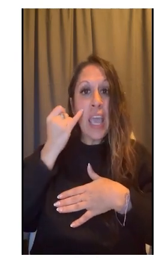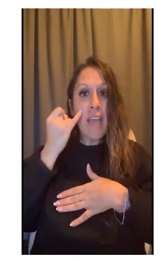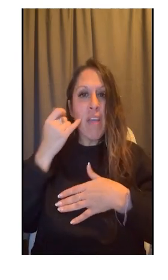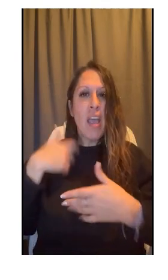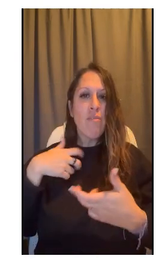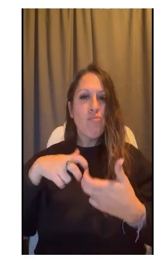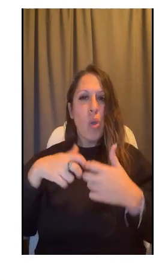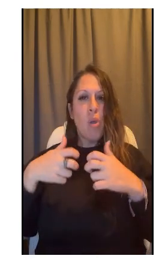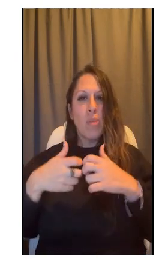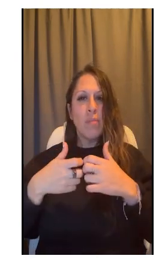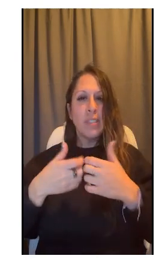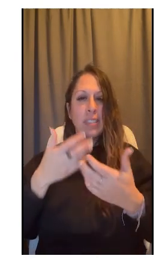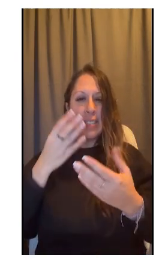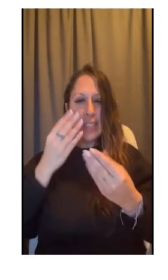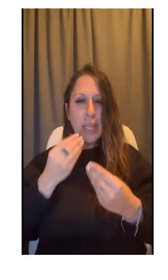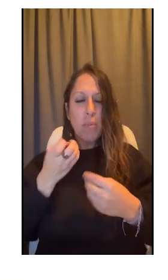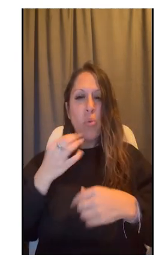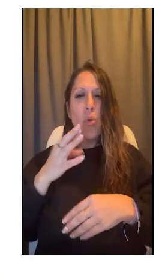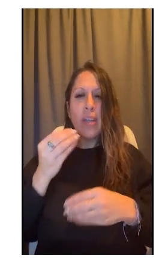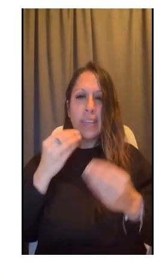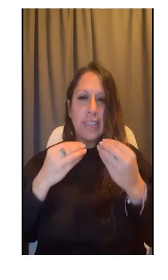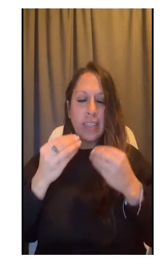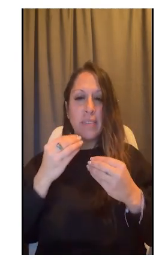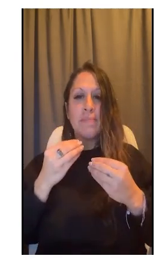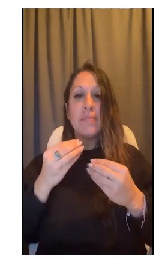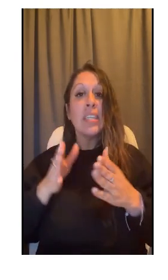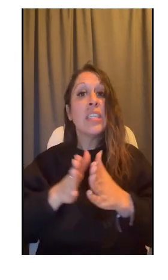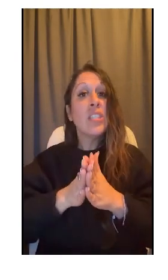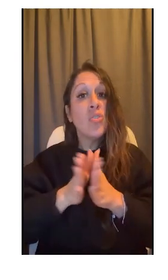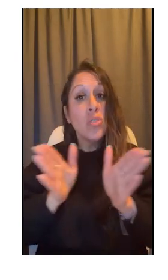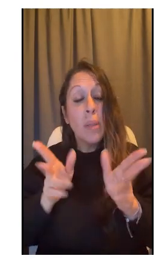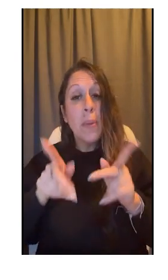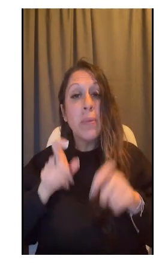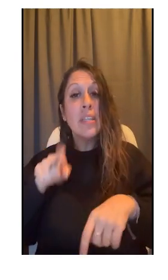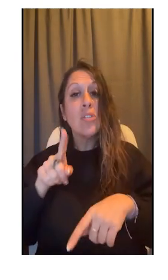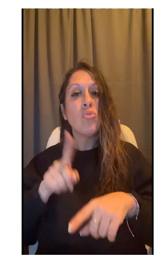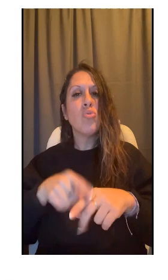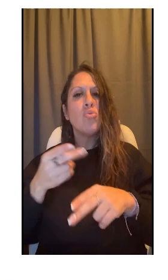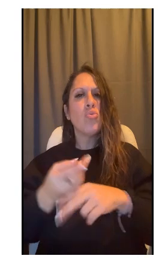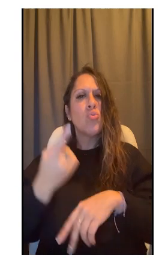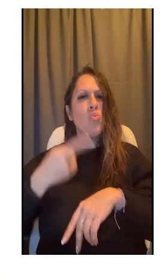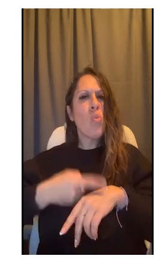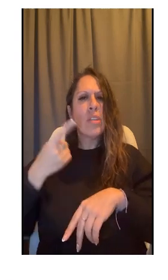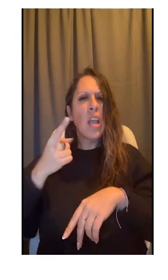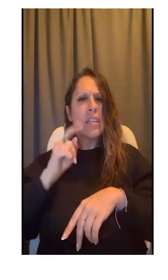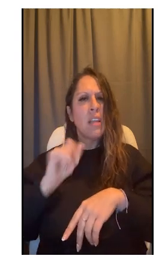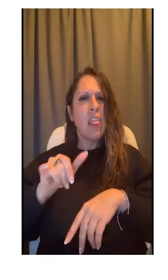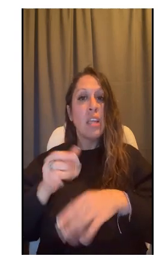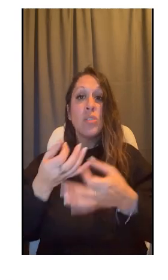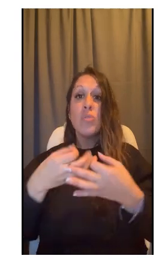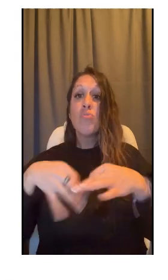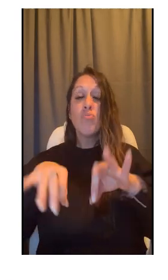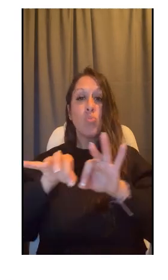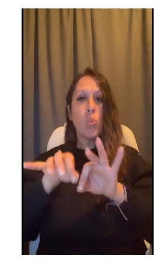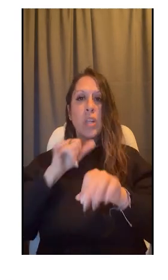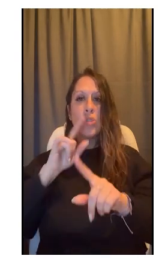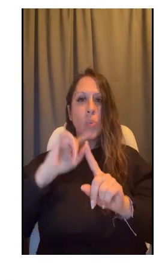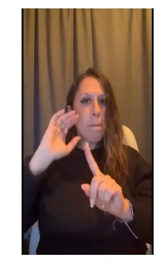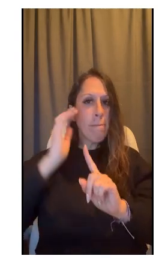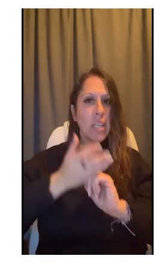settling at night or are having trouble eating. Generally, people will only need to use one dose of this. It's important not to mask a fever